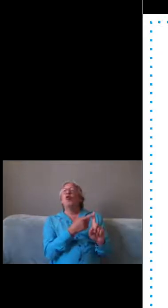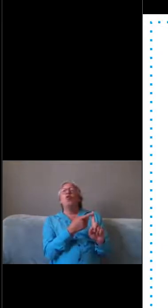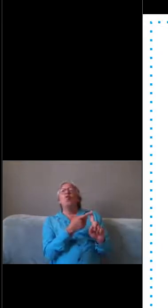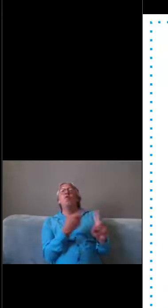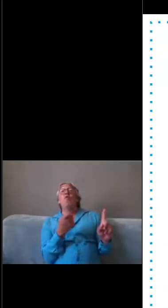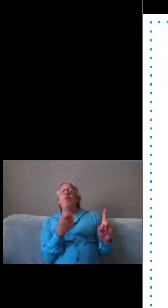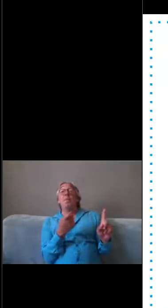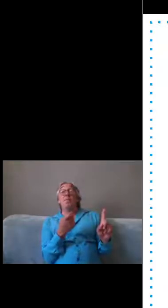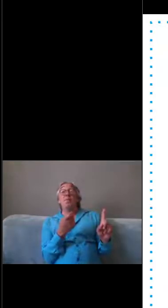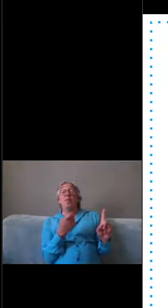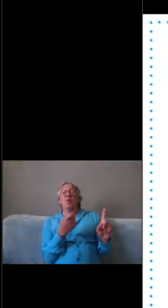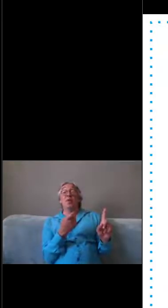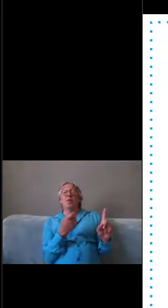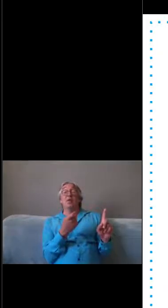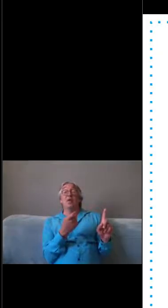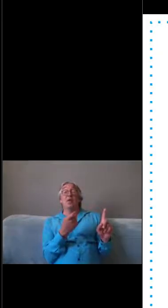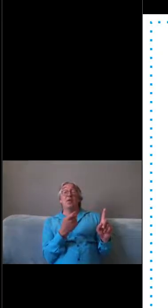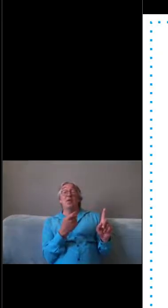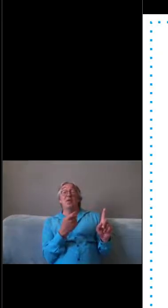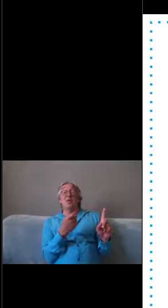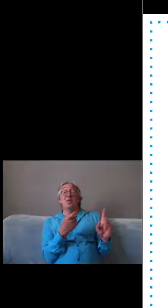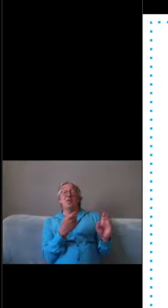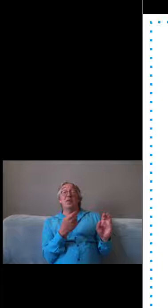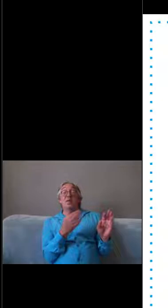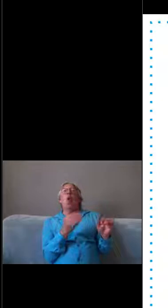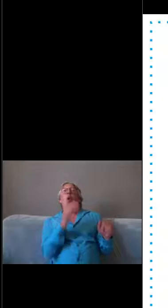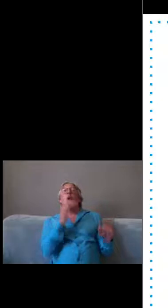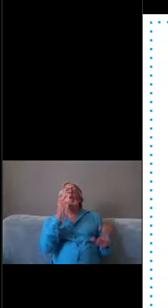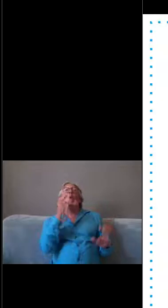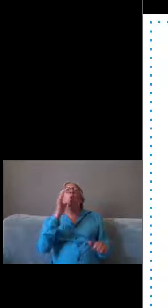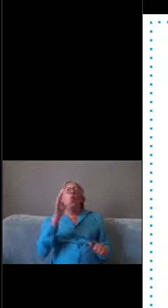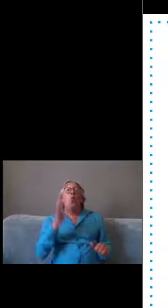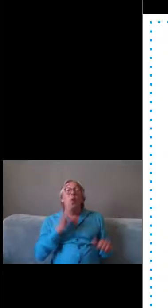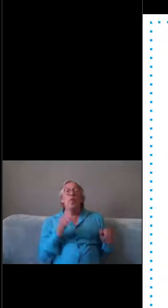that have to do with European integration studies,